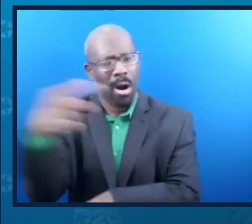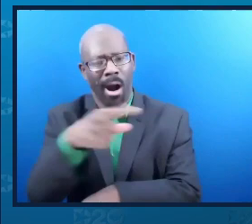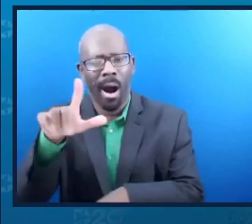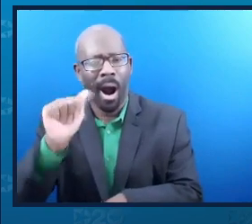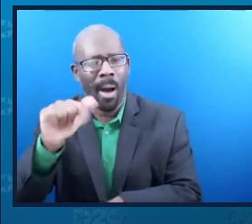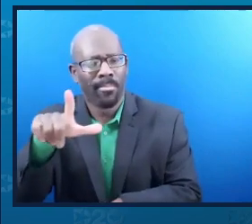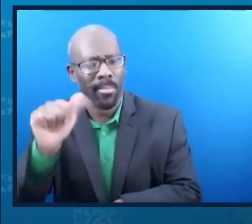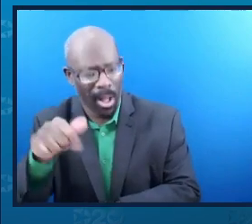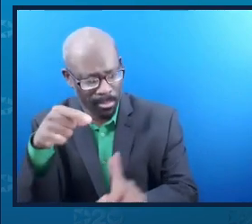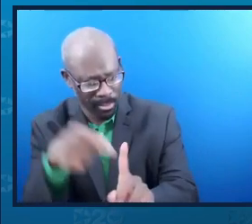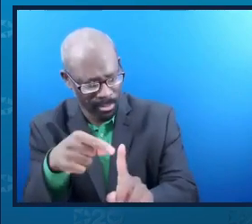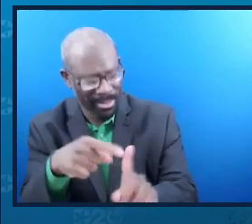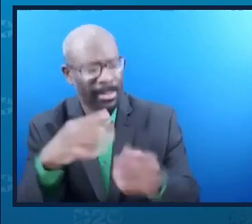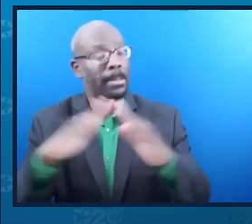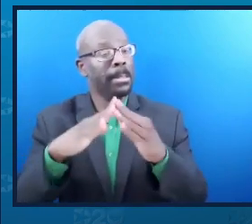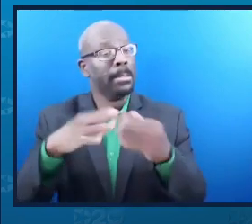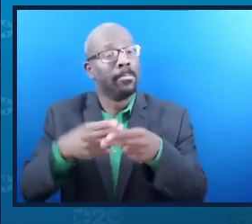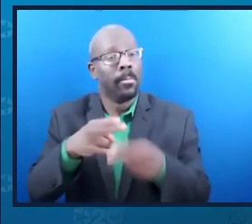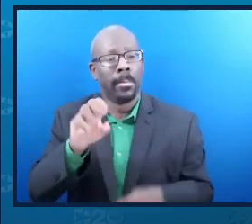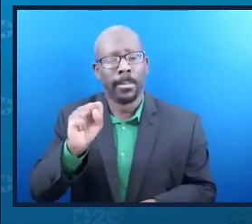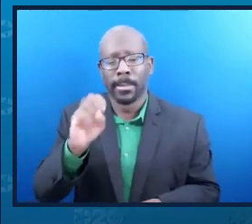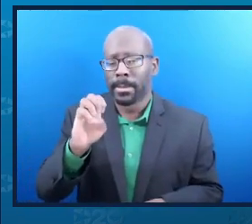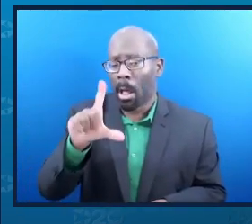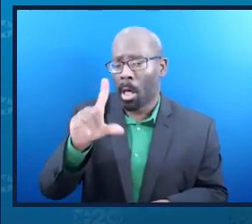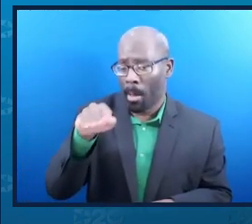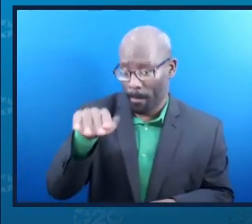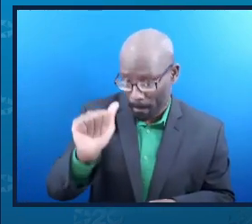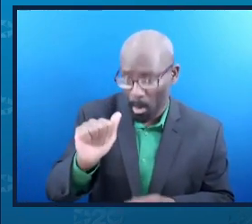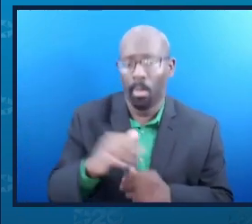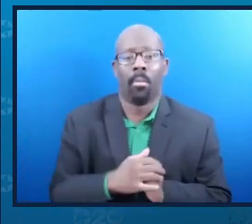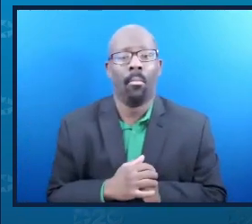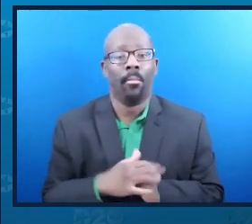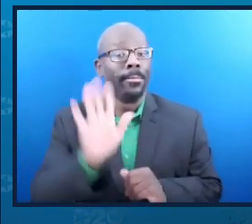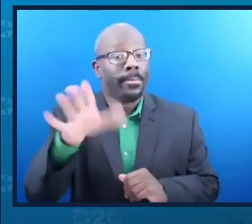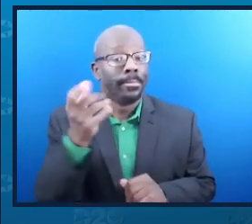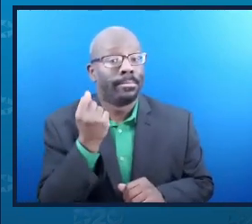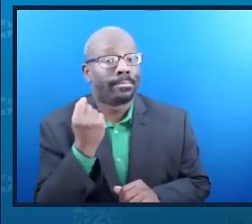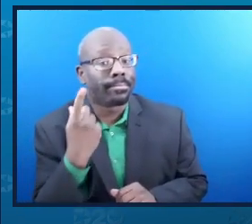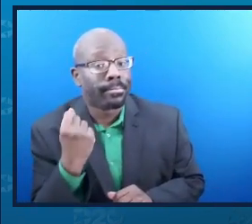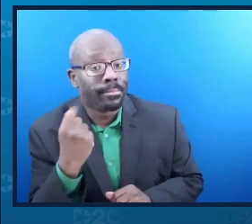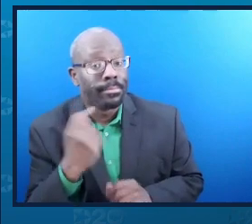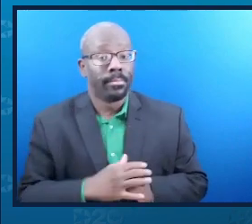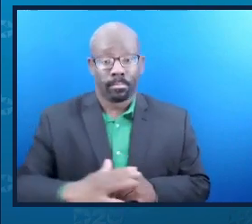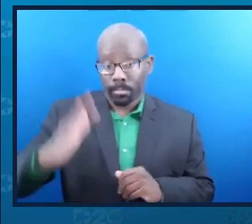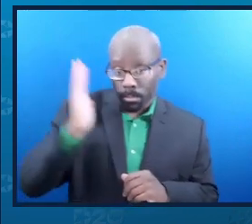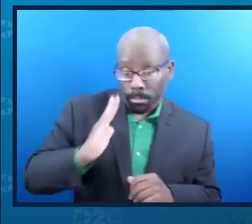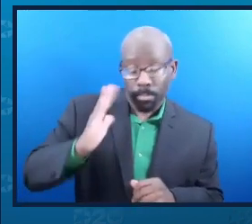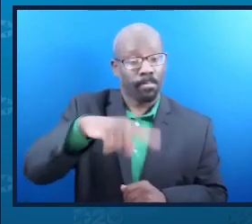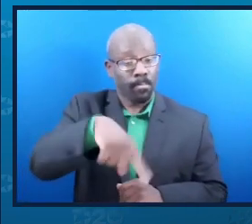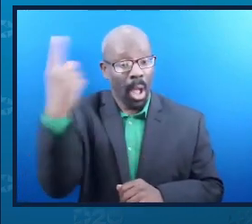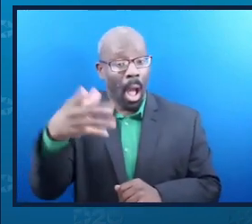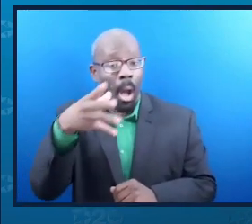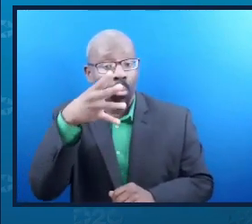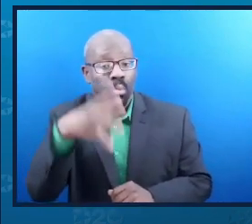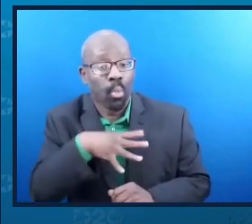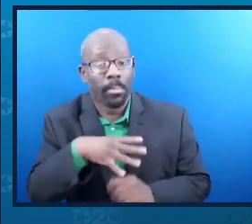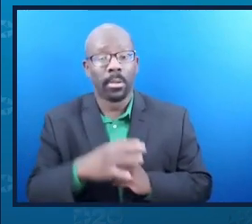BECAUSE OF KAMALA HARRIS. A BLACK WOMAN, THE DAUGHTER JAMAICAN AND INDIAN IMMIGRANTS